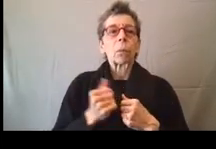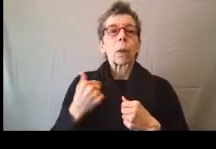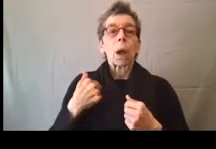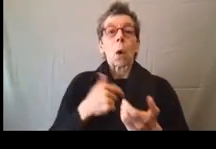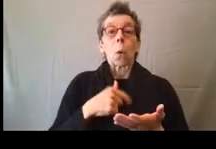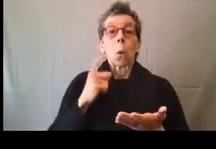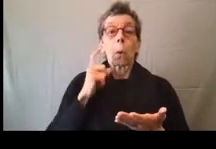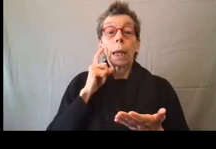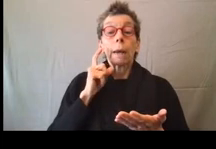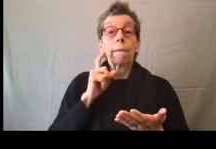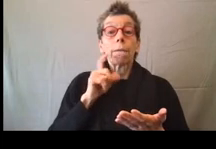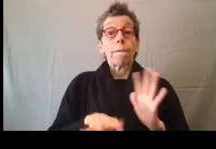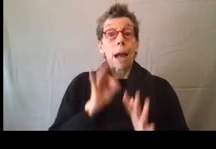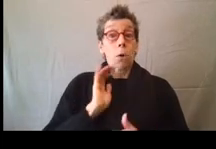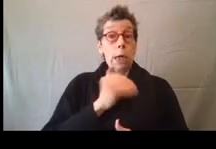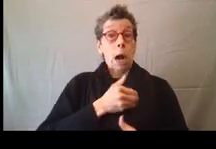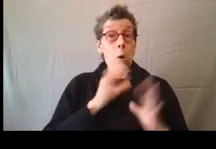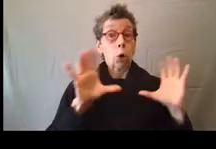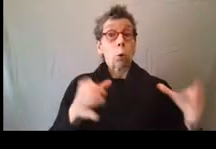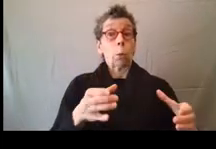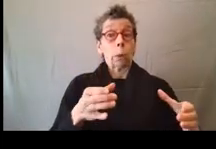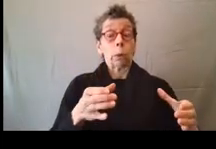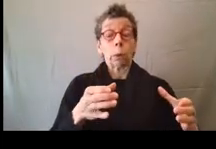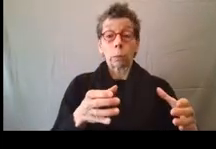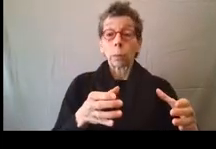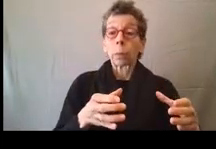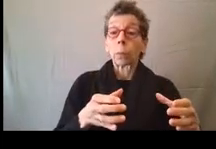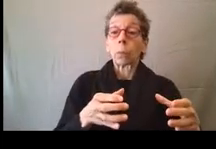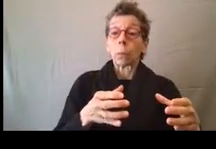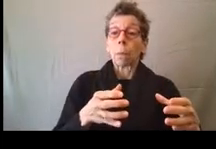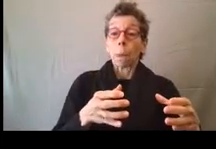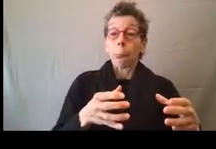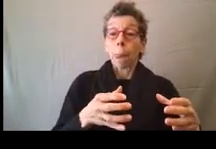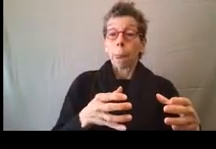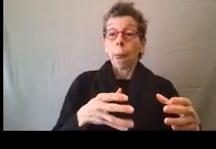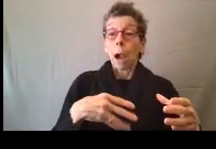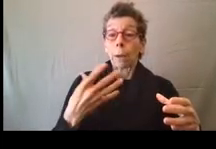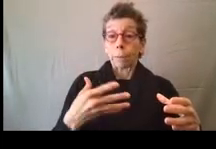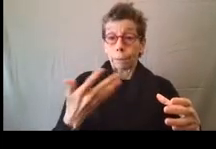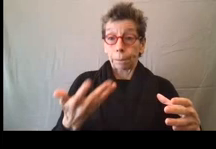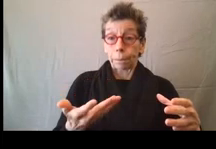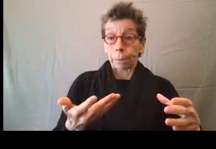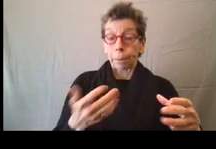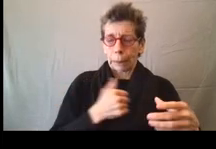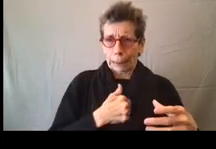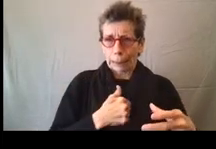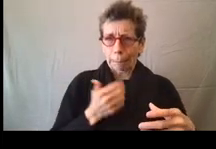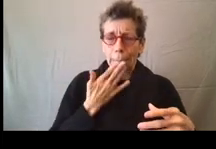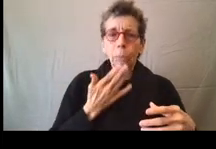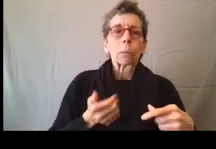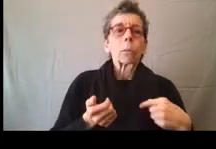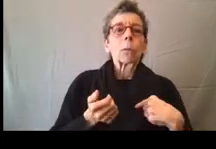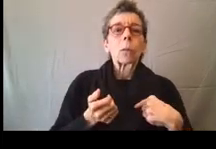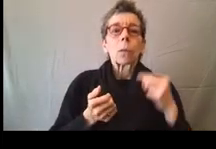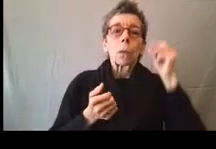group, the highest in this group those excuse me. What we found with this group is that